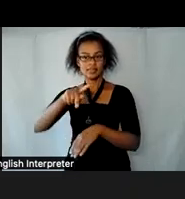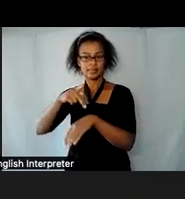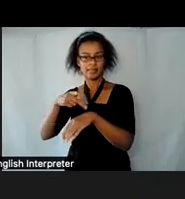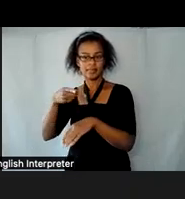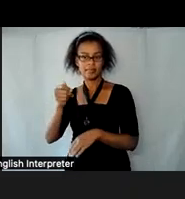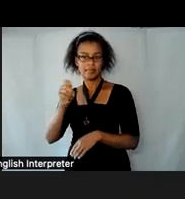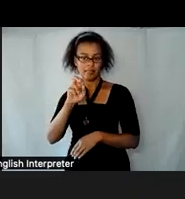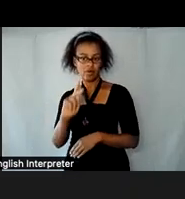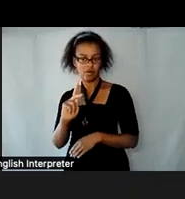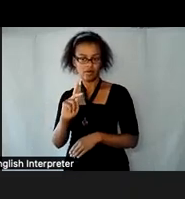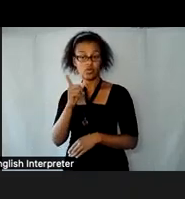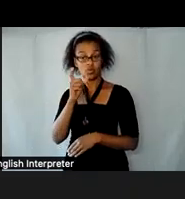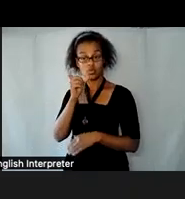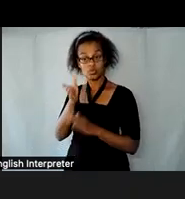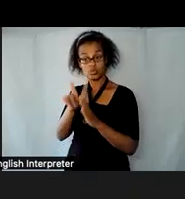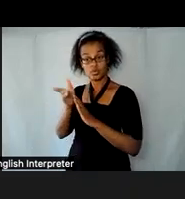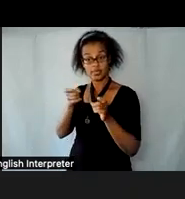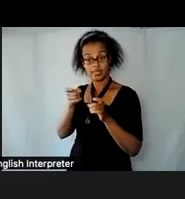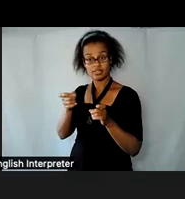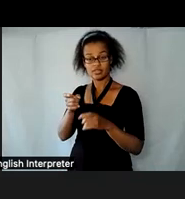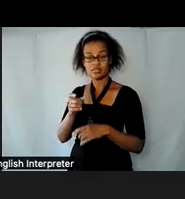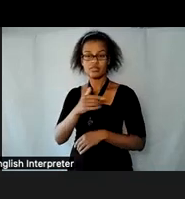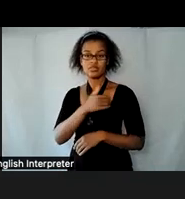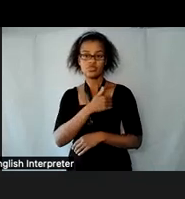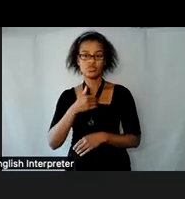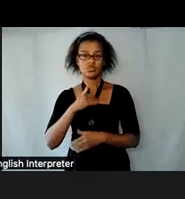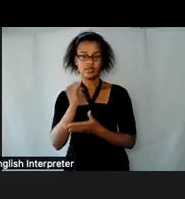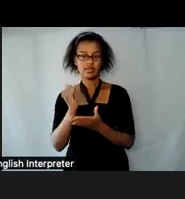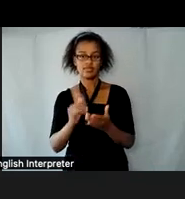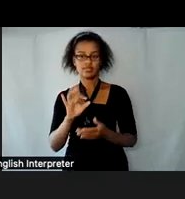Arts Foundation, as well as Park people.